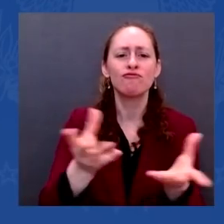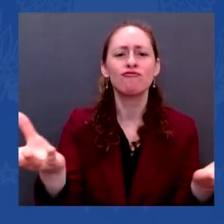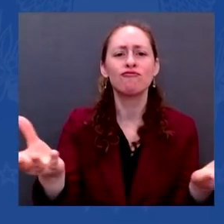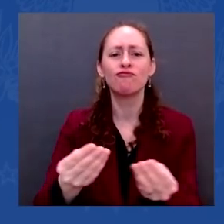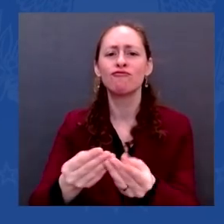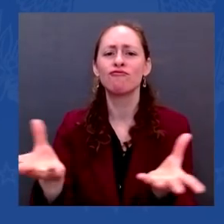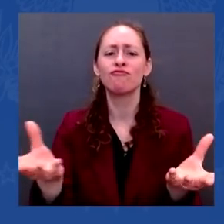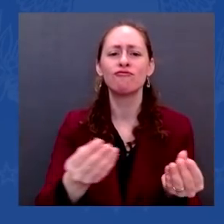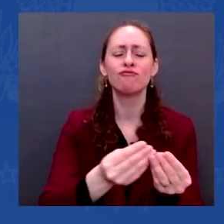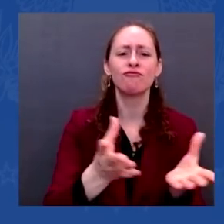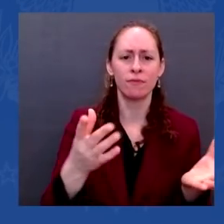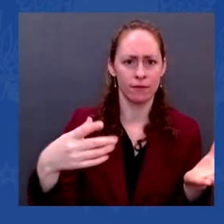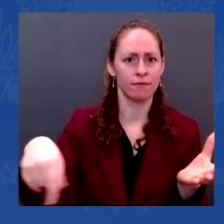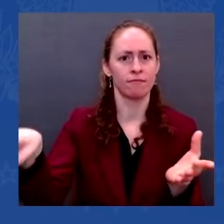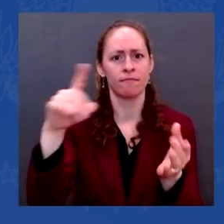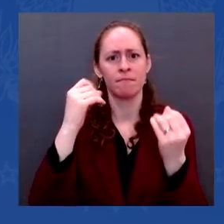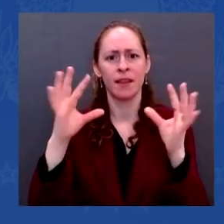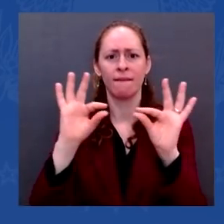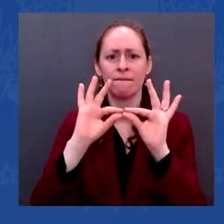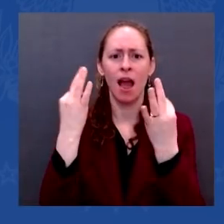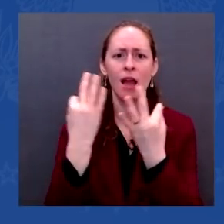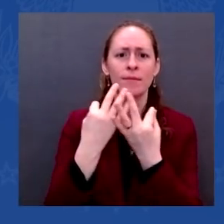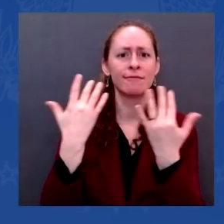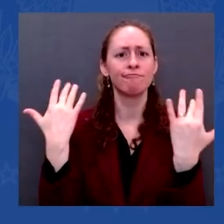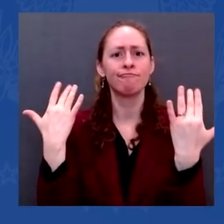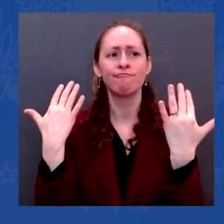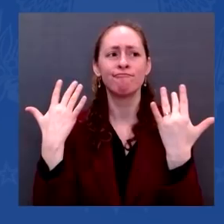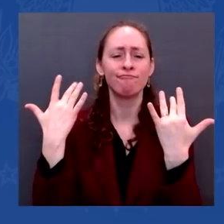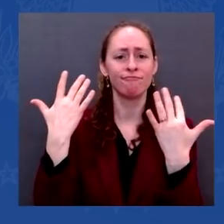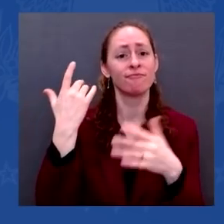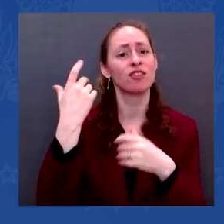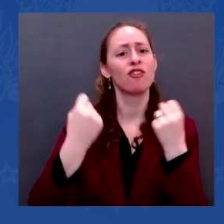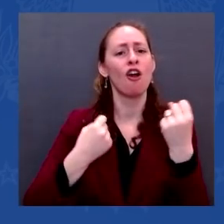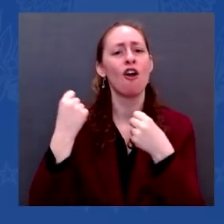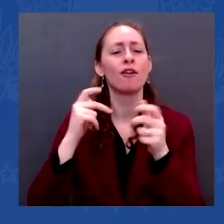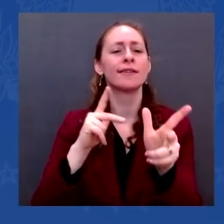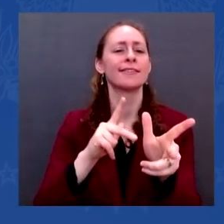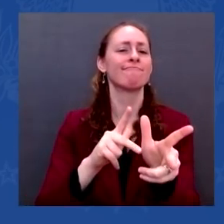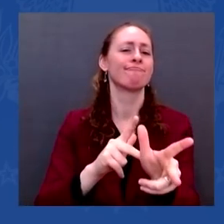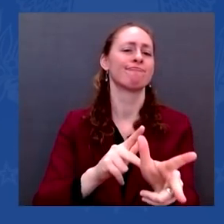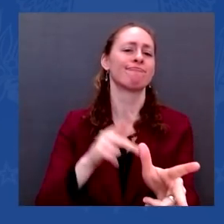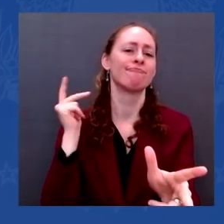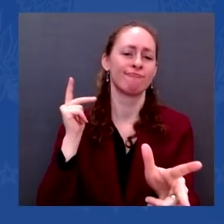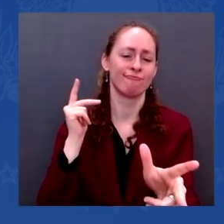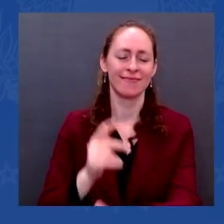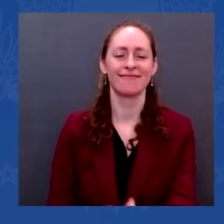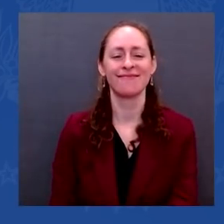And when they drive up, the volunteers there would stand there. The driver would pop open the trunk